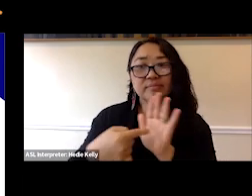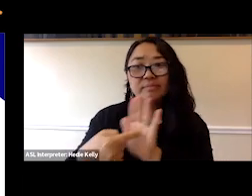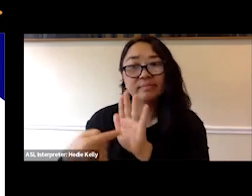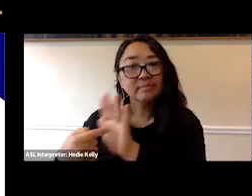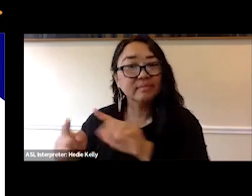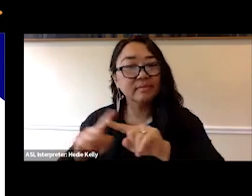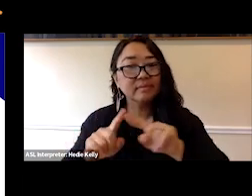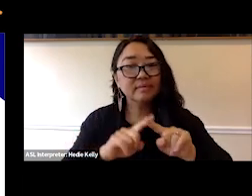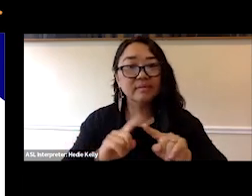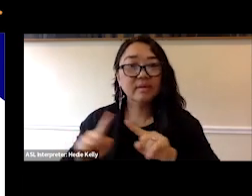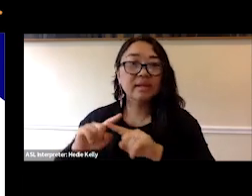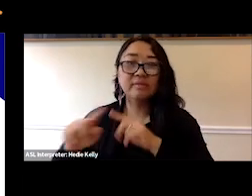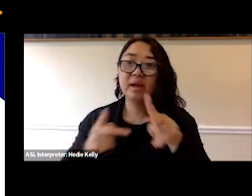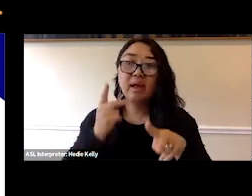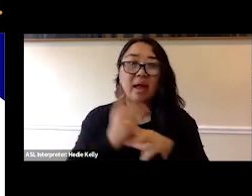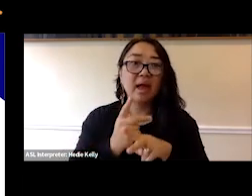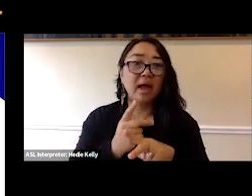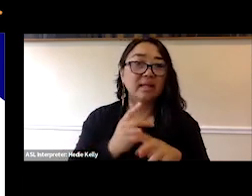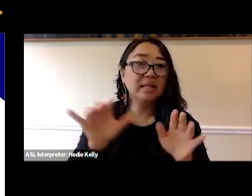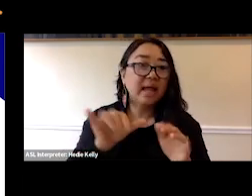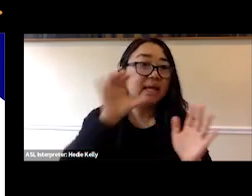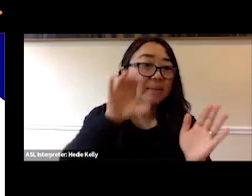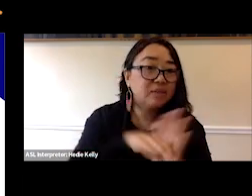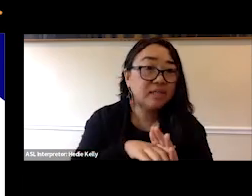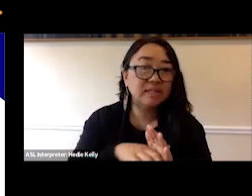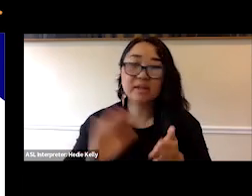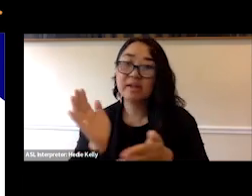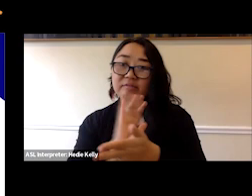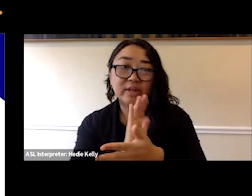a lot of these different types from images, video design files,